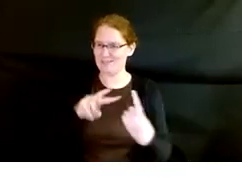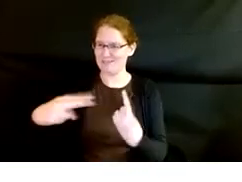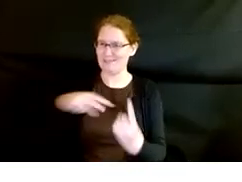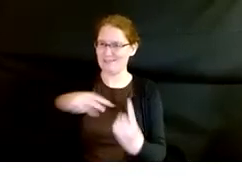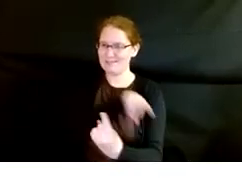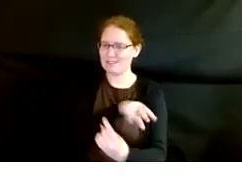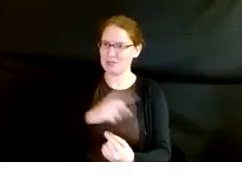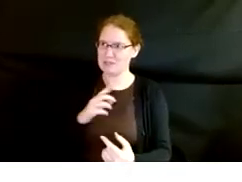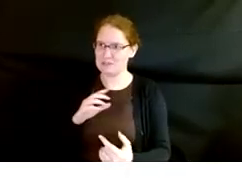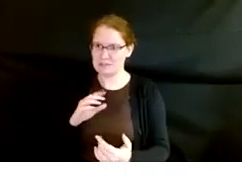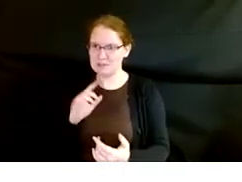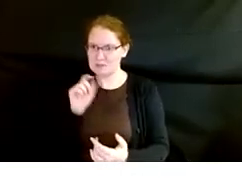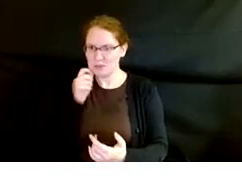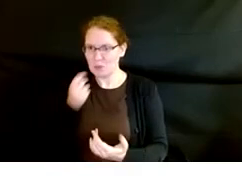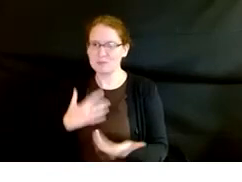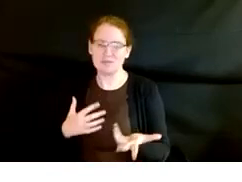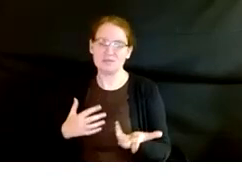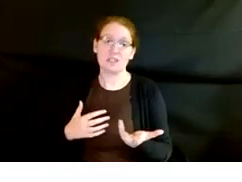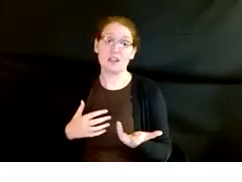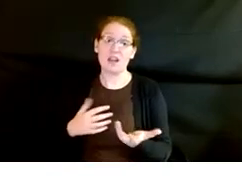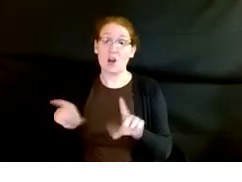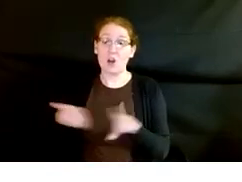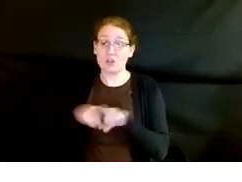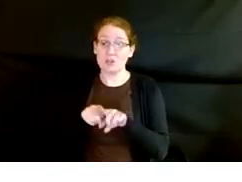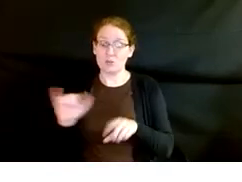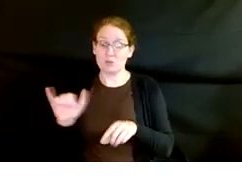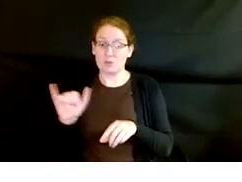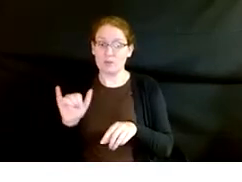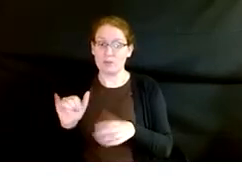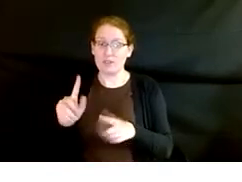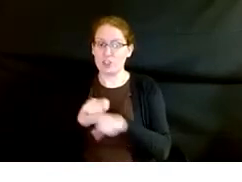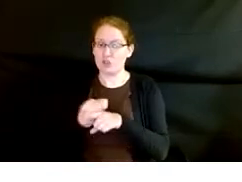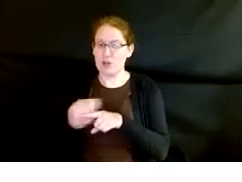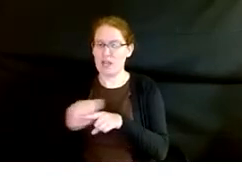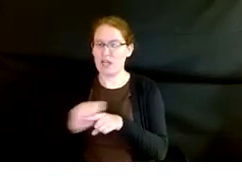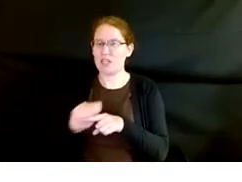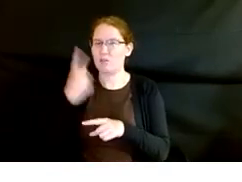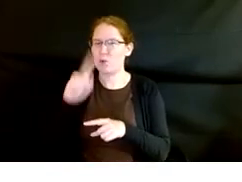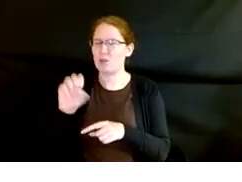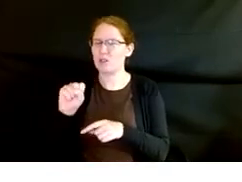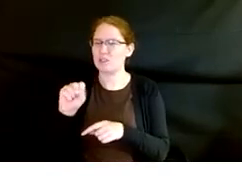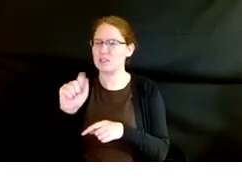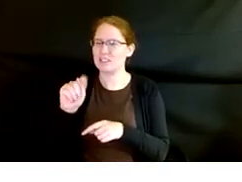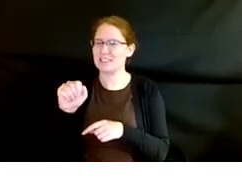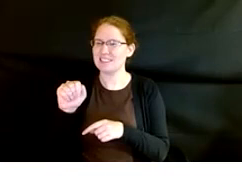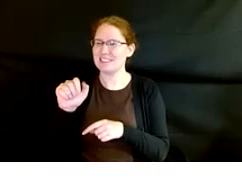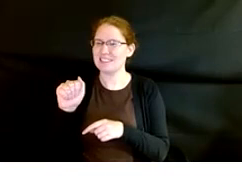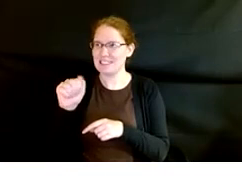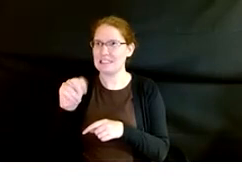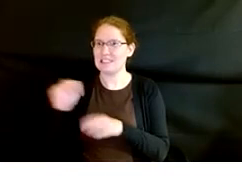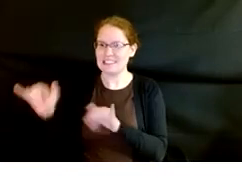and then we also um have done trainings on standards of care ...we have shared the standards